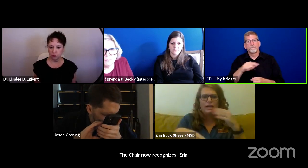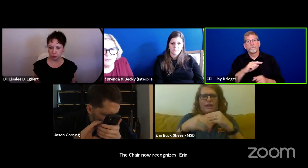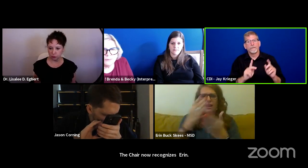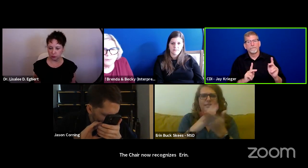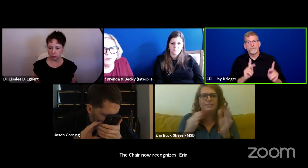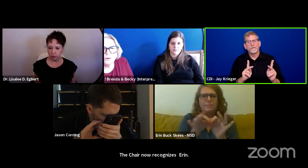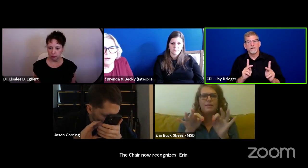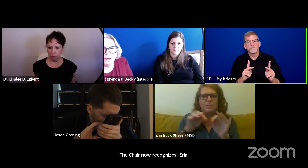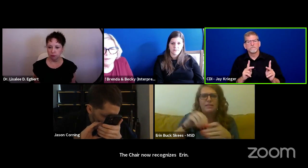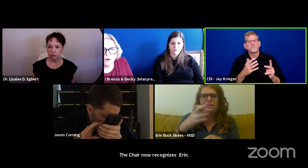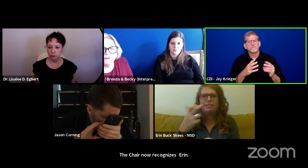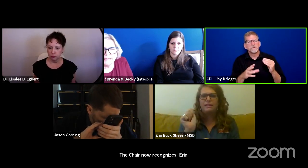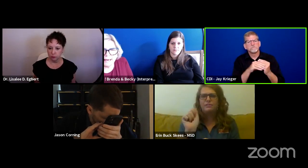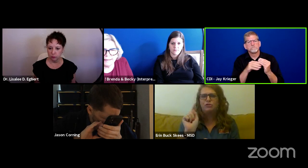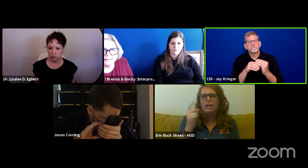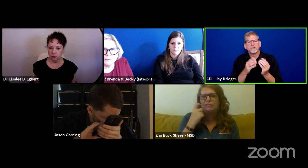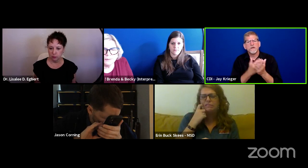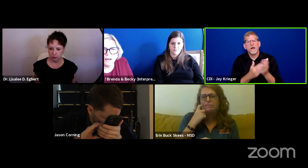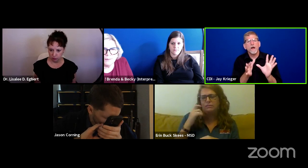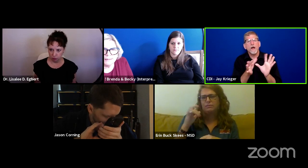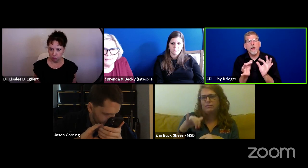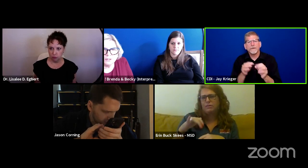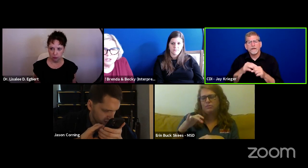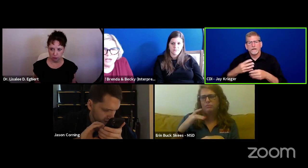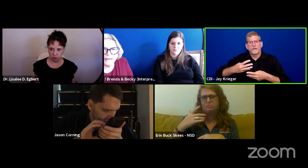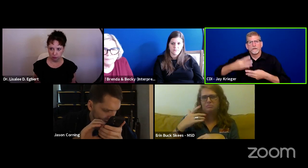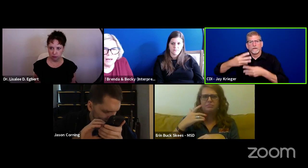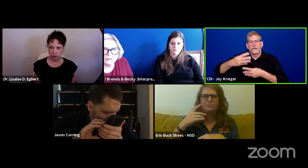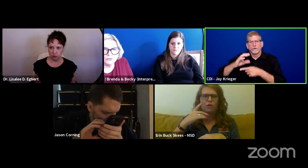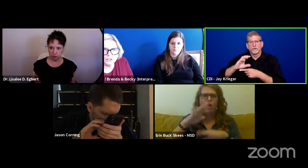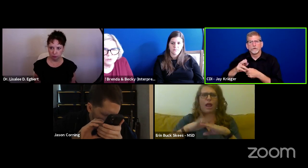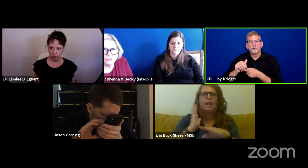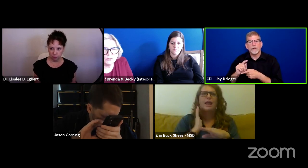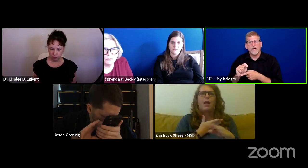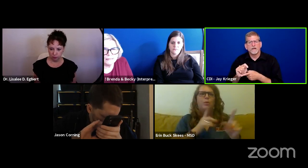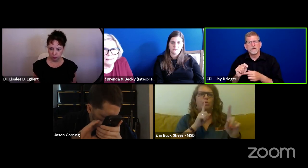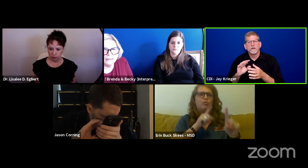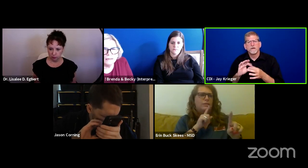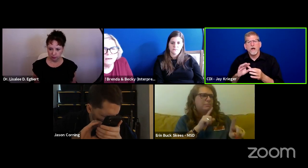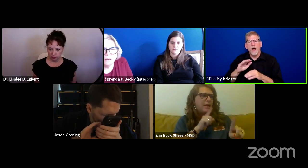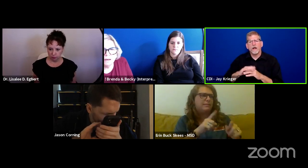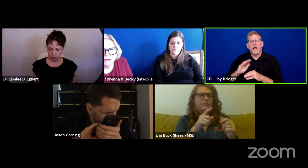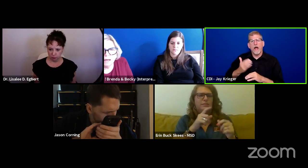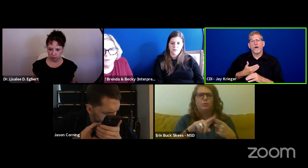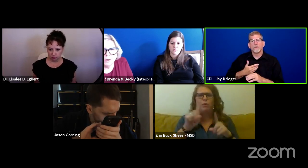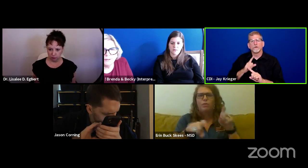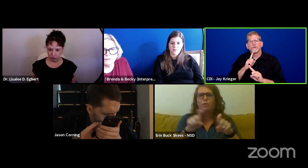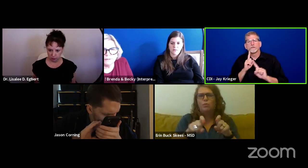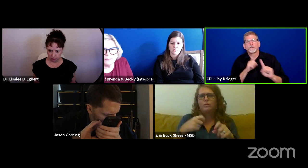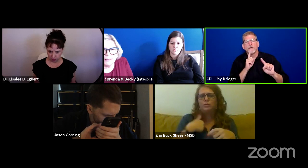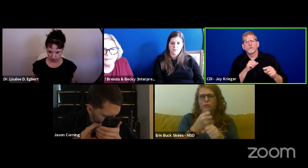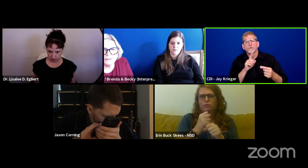Some people have already added some comments in the chat box just recently on our responses